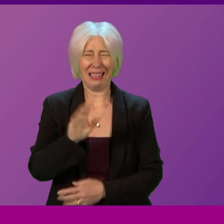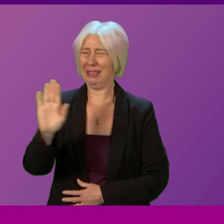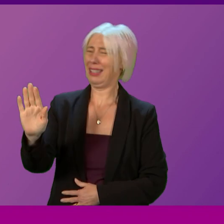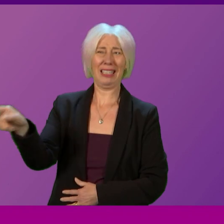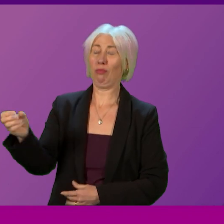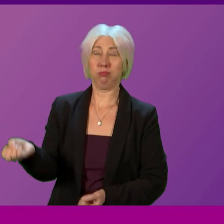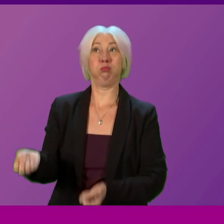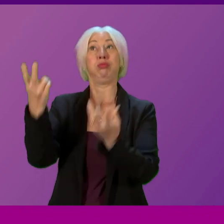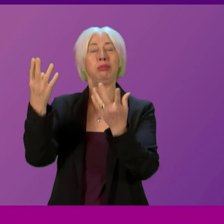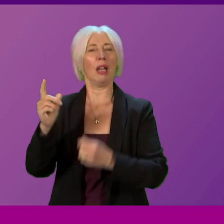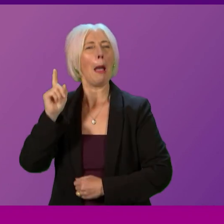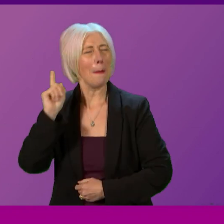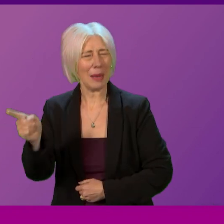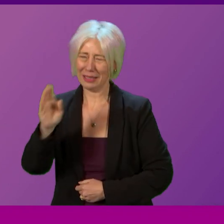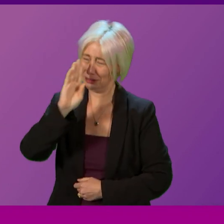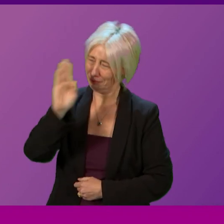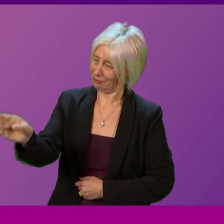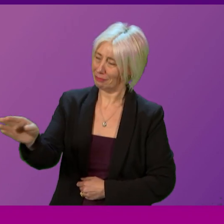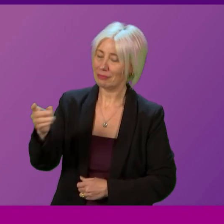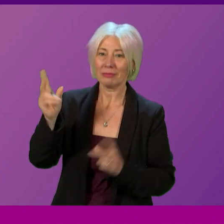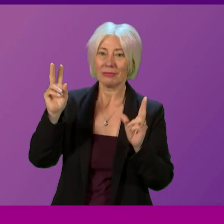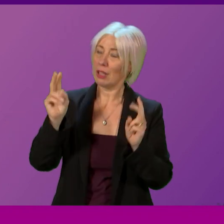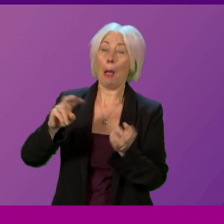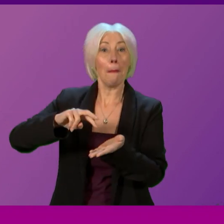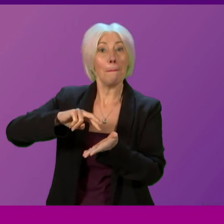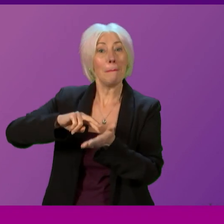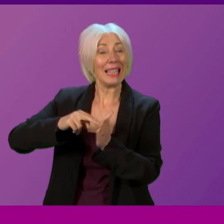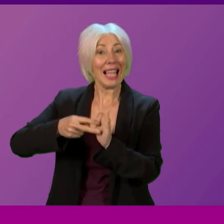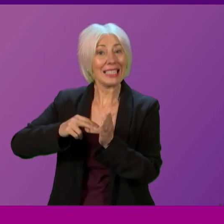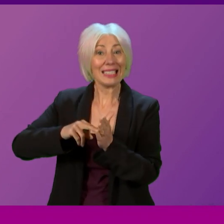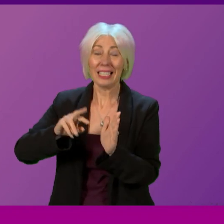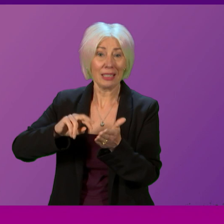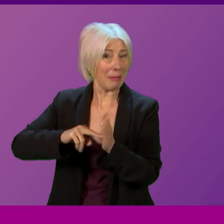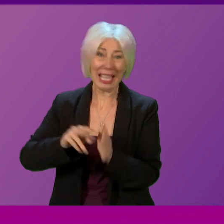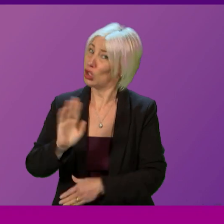In direct answer to Mr Ross’s question, none of these plans—actually, they are not